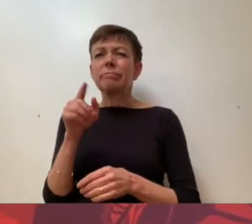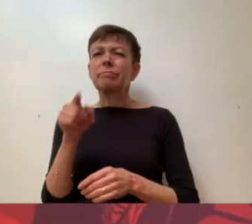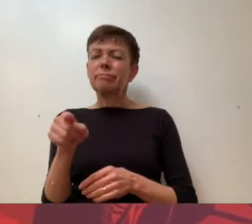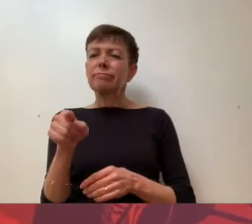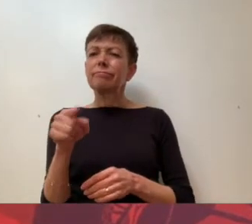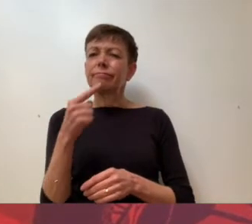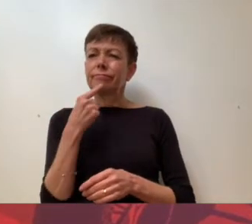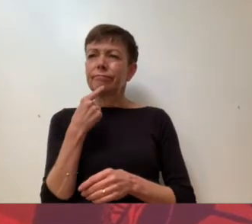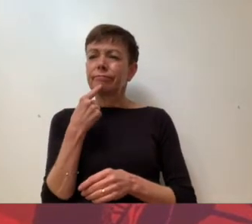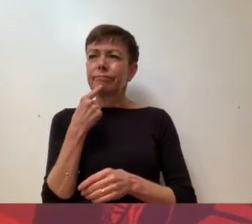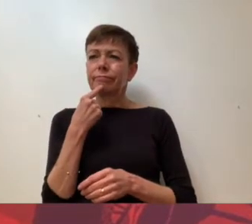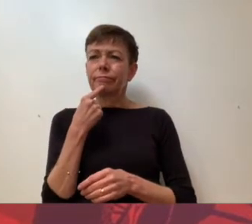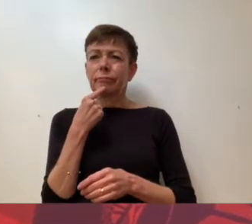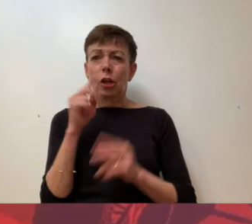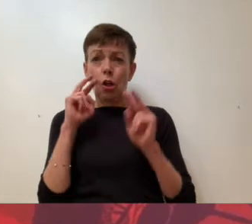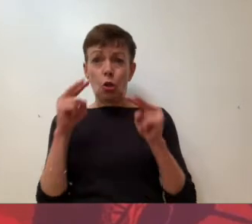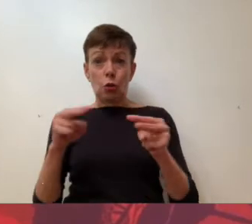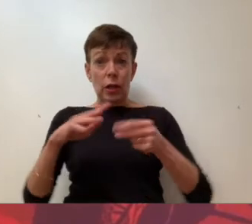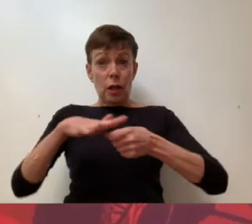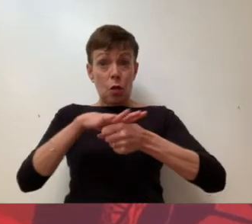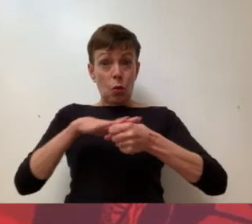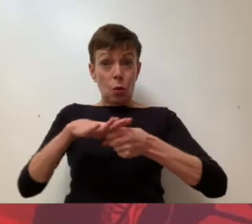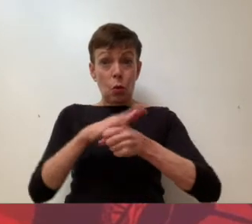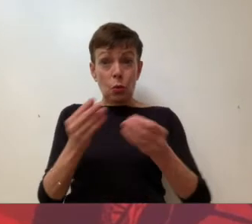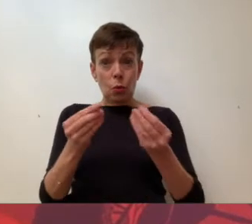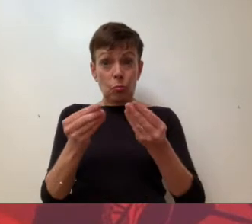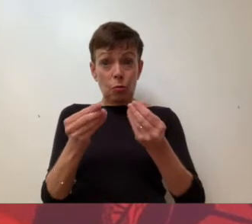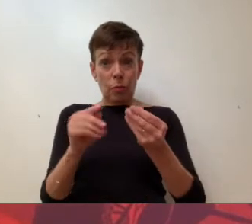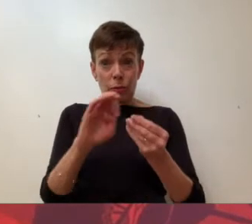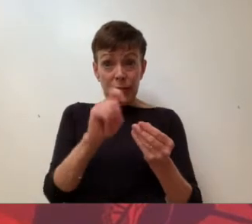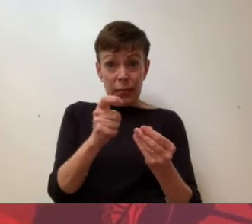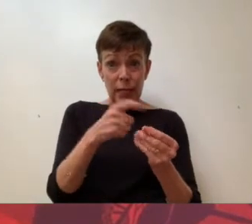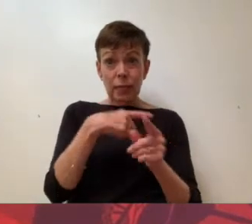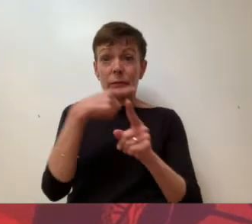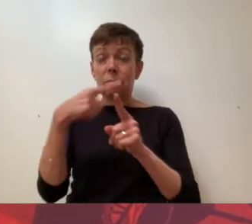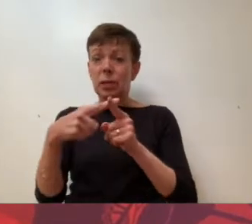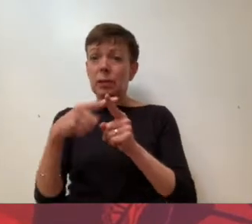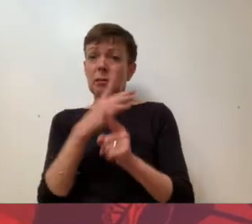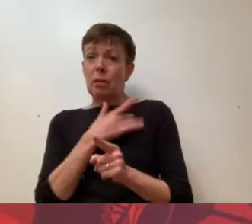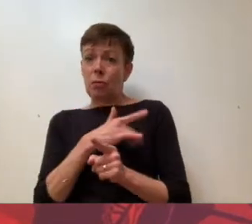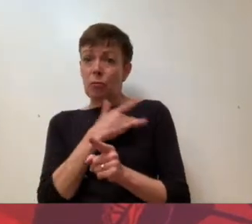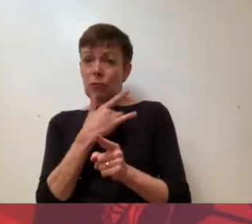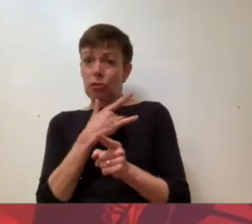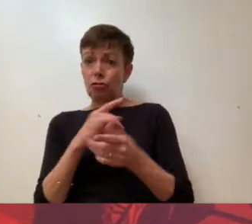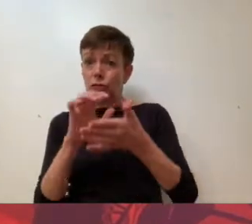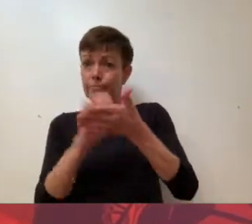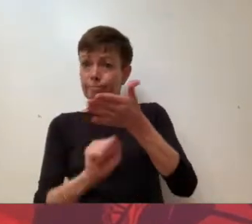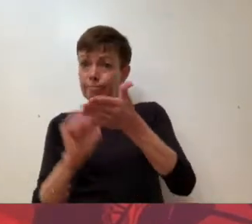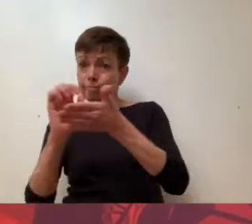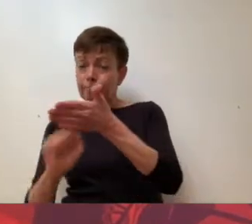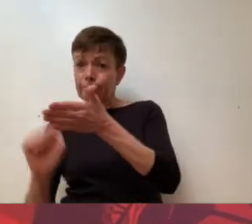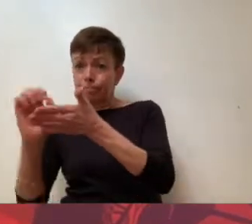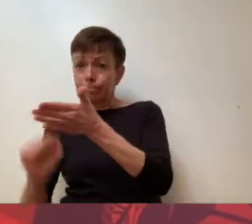Monday is a combined between all the property, the local property tax as well as the provincial